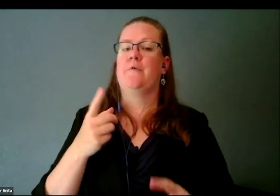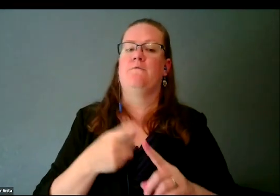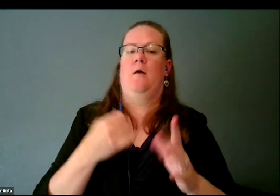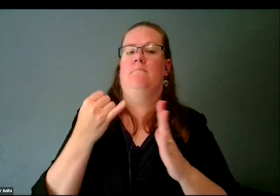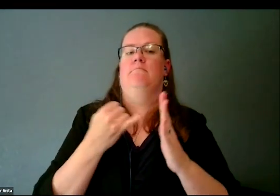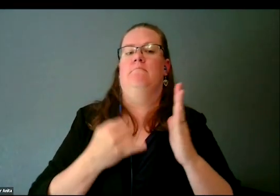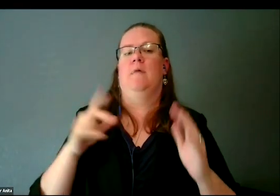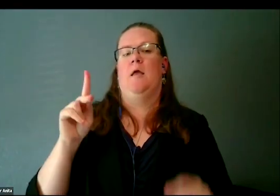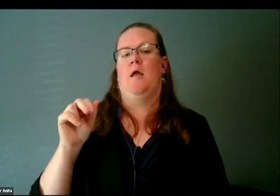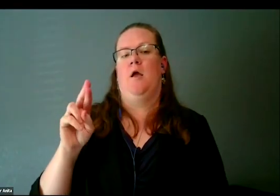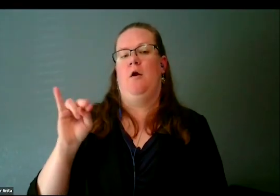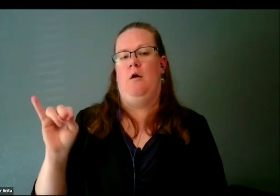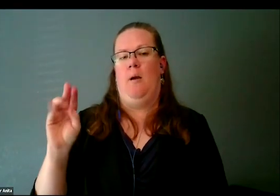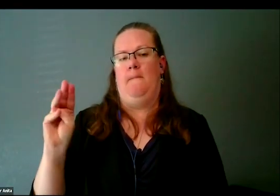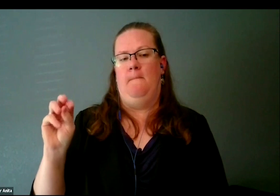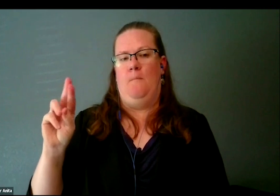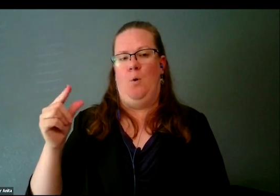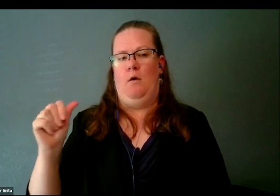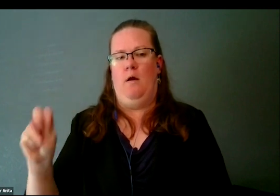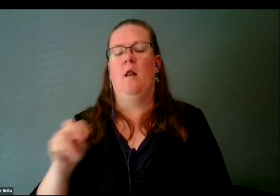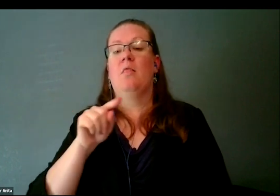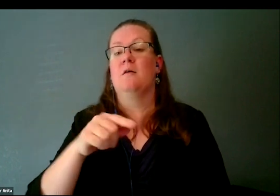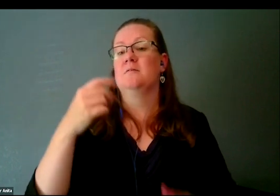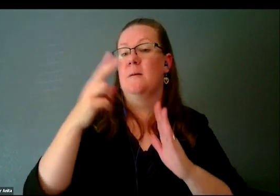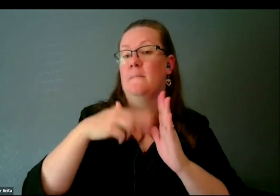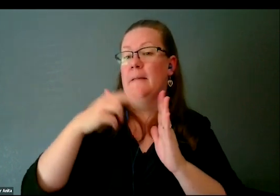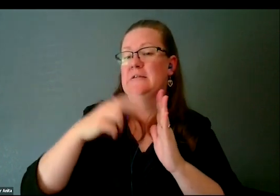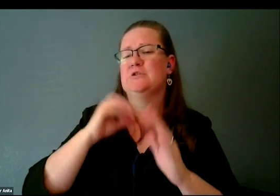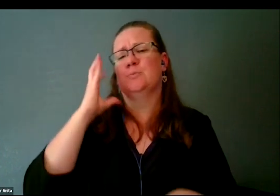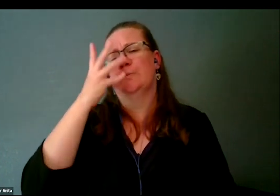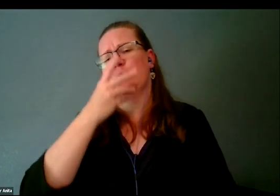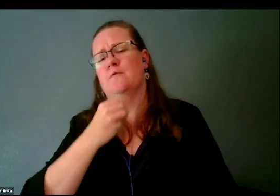This is a very beautiful painting. It's huge, just four feet by four feet.